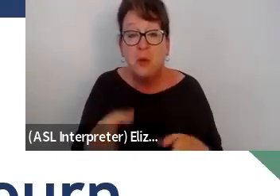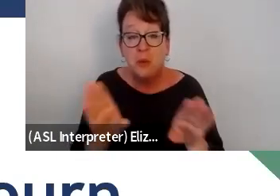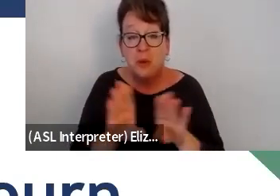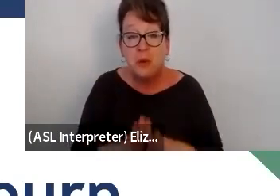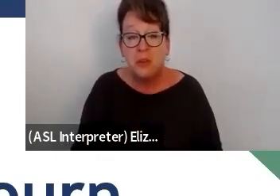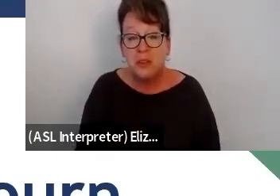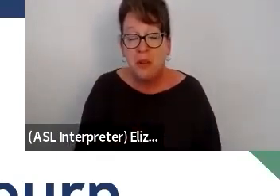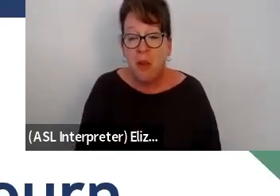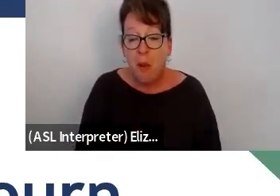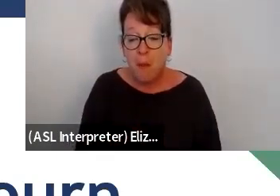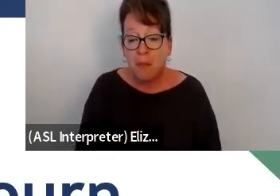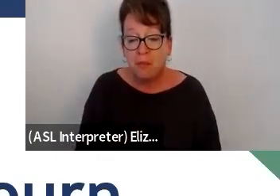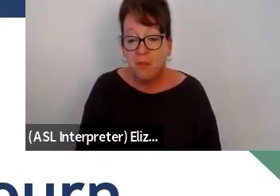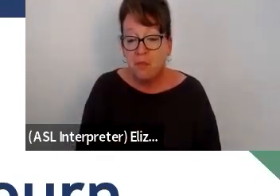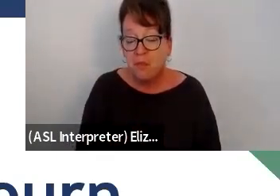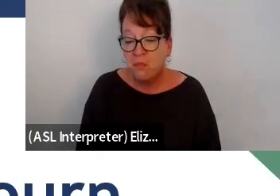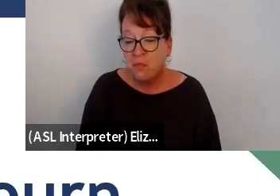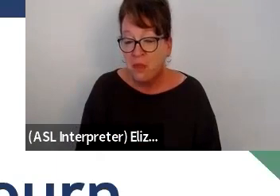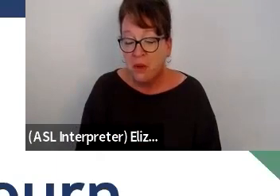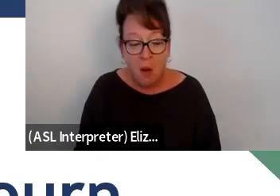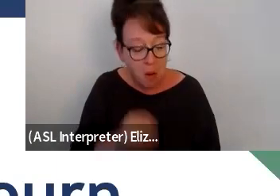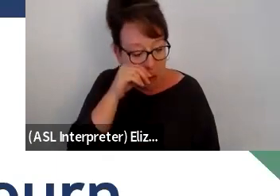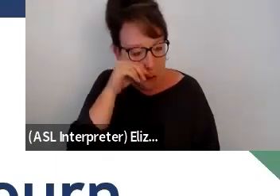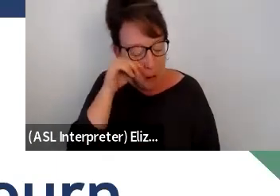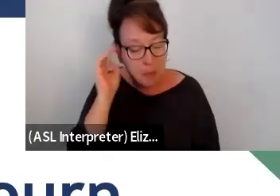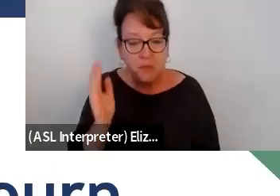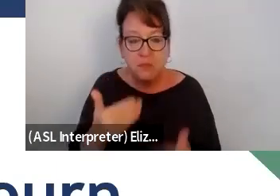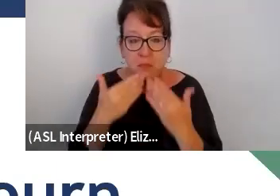and we would not preclude other uses for this infrastructure.